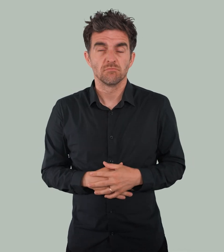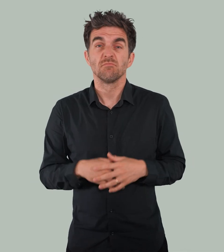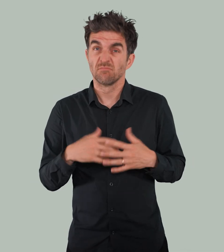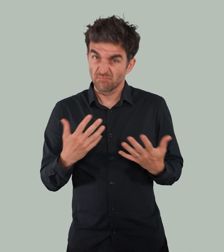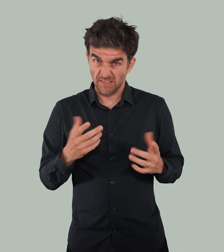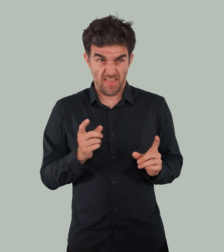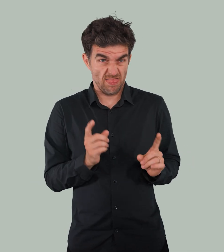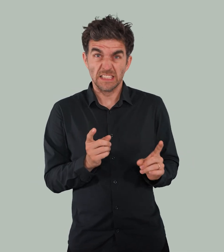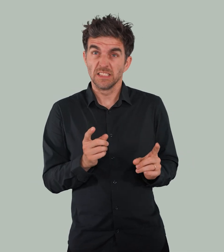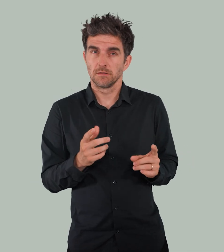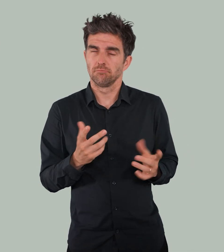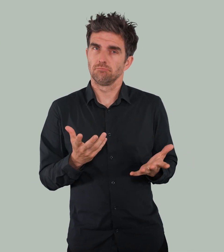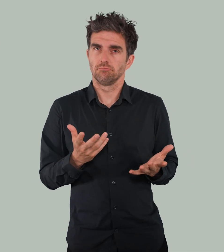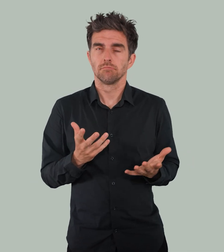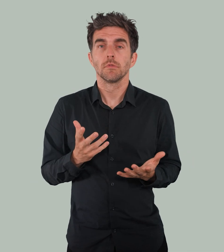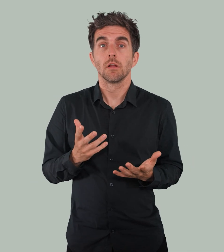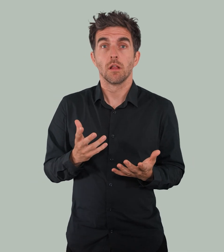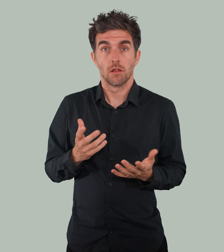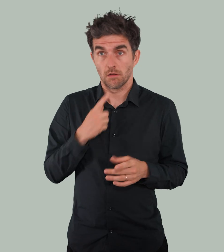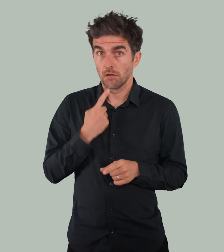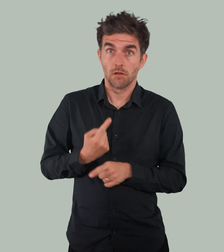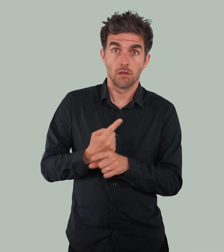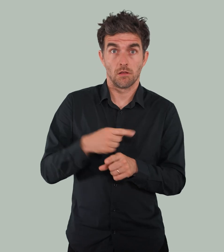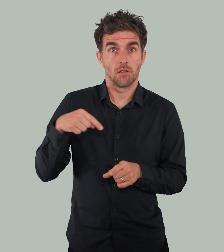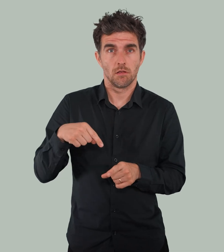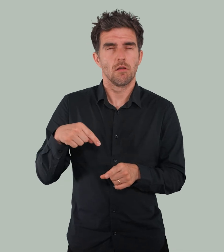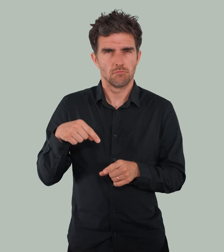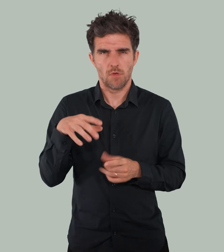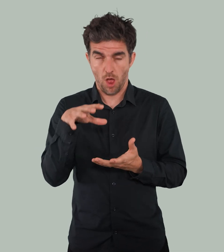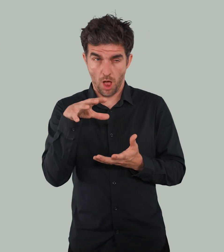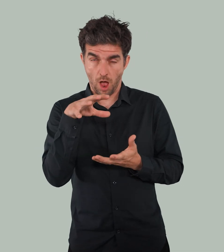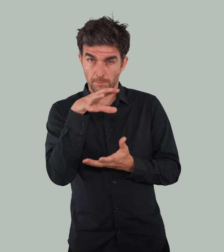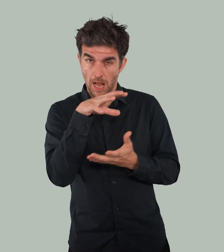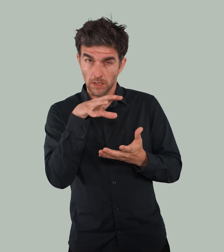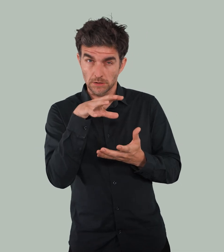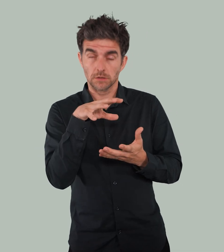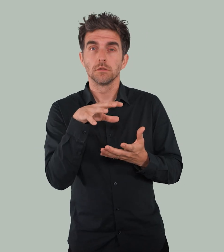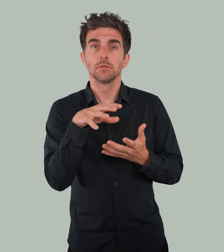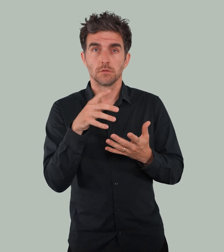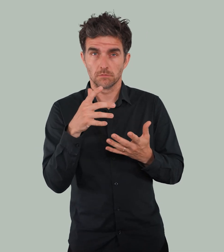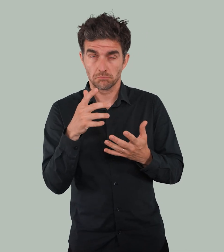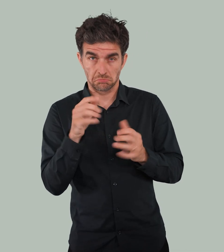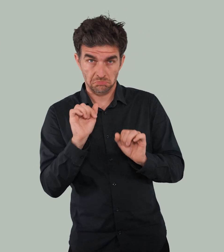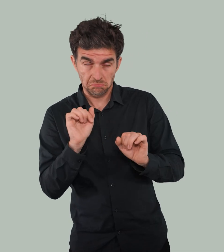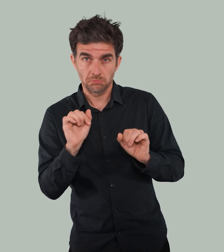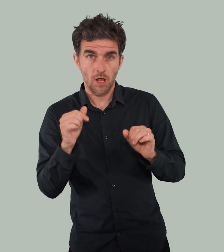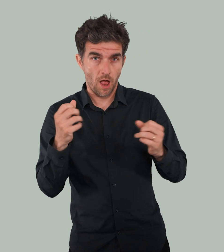This reflects the complex and cross-cutting nature of the subject matter